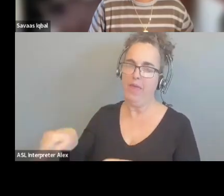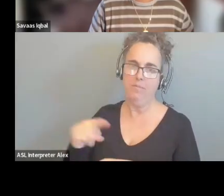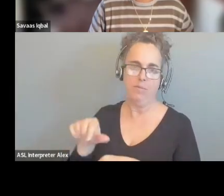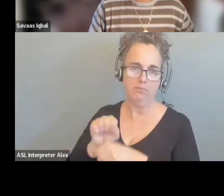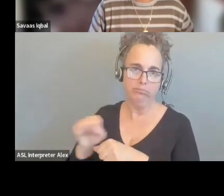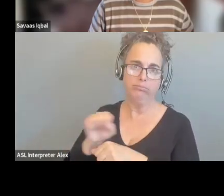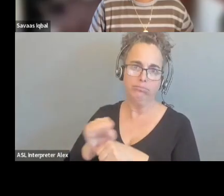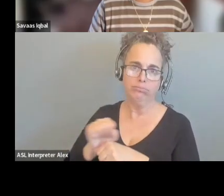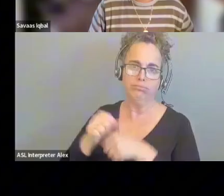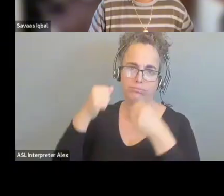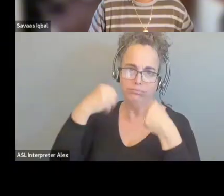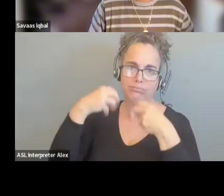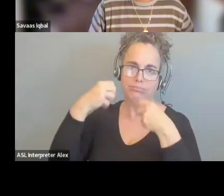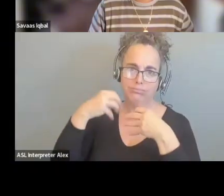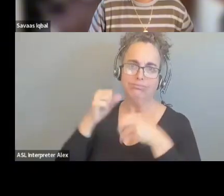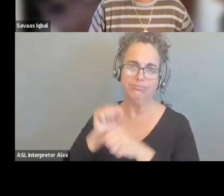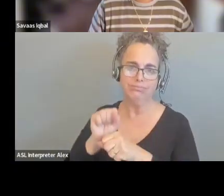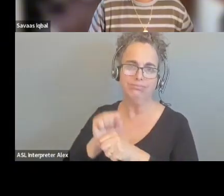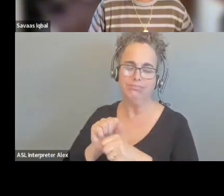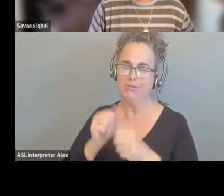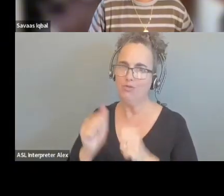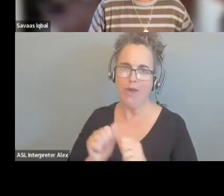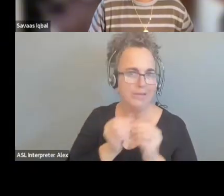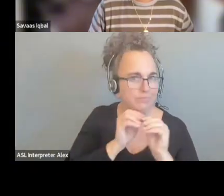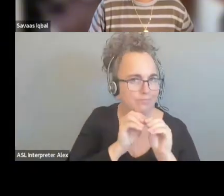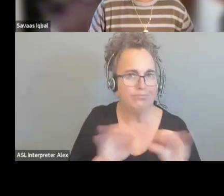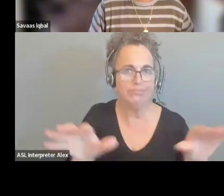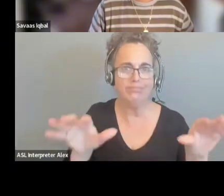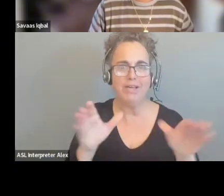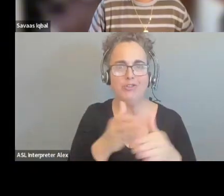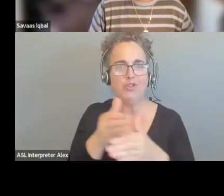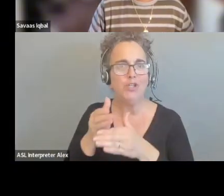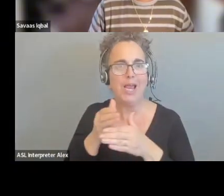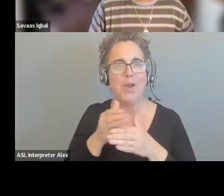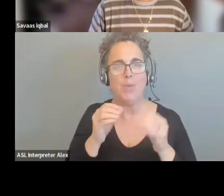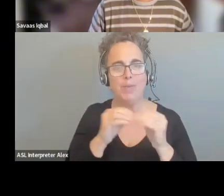of get this out there and share this with more people. That is part of why we are here today.